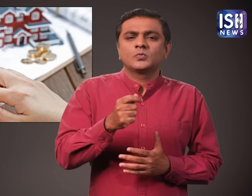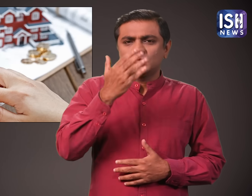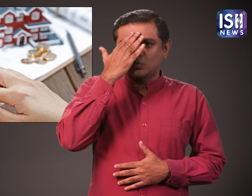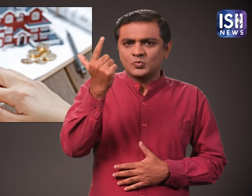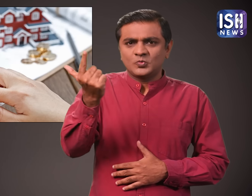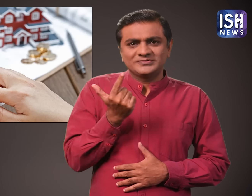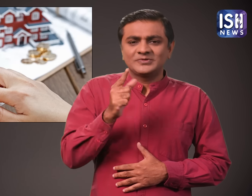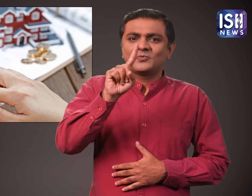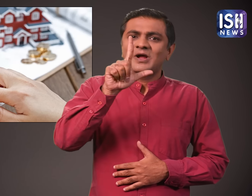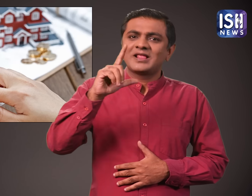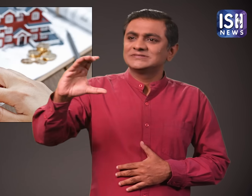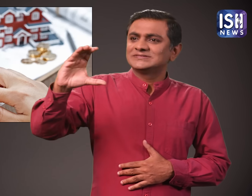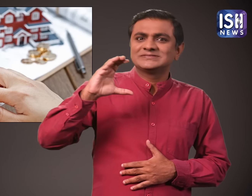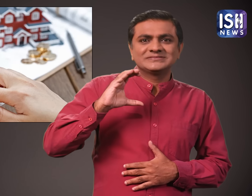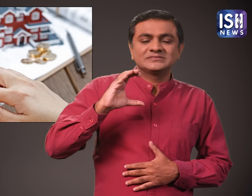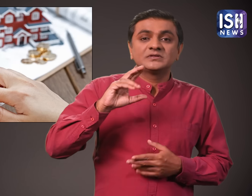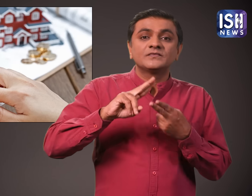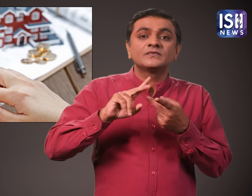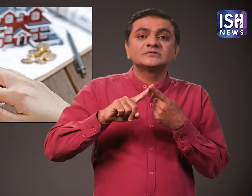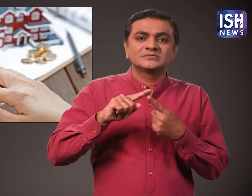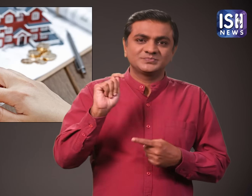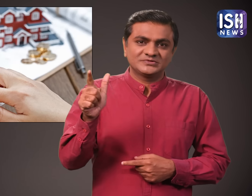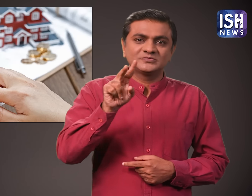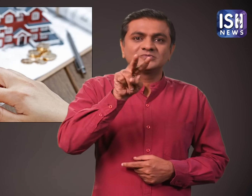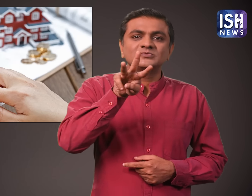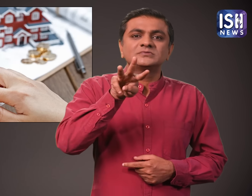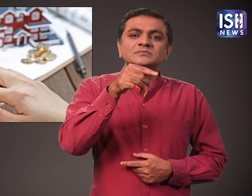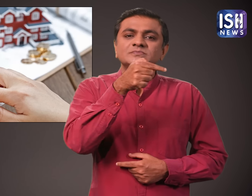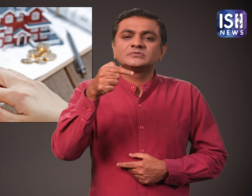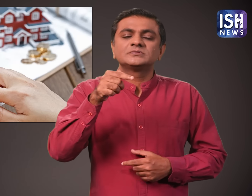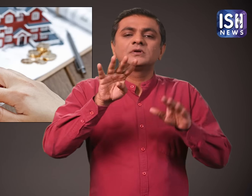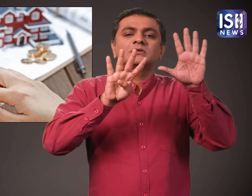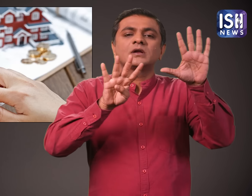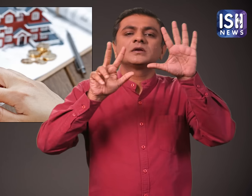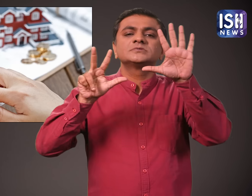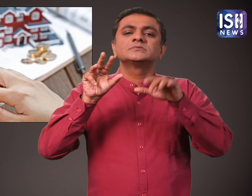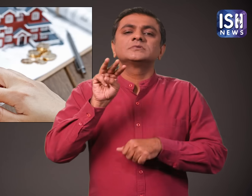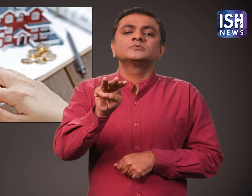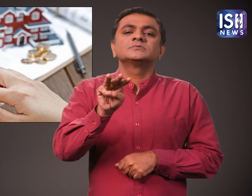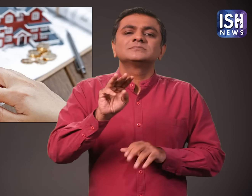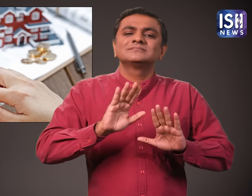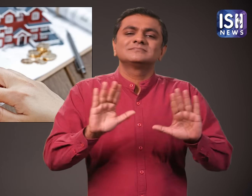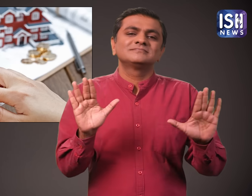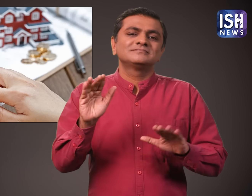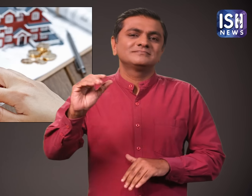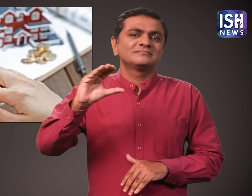If your loan is ₹1,00,000 and the fee is ₹2,000, you may only receive ₹98,000 in your account.